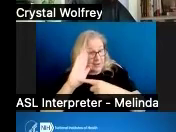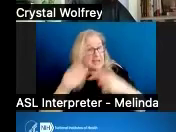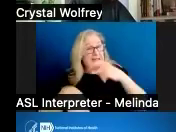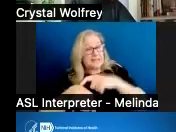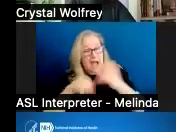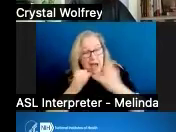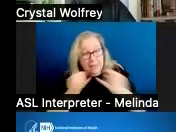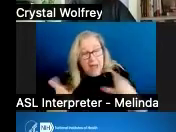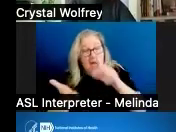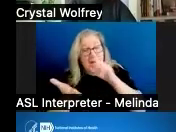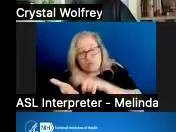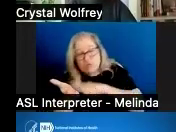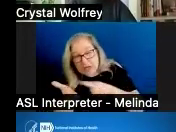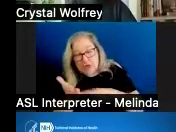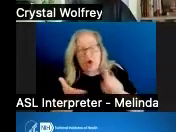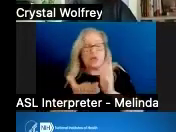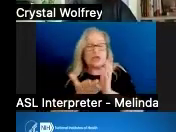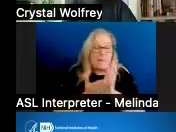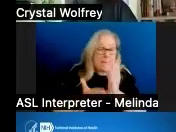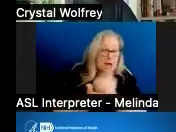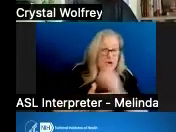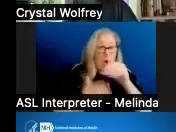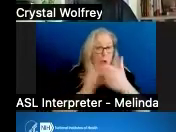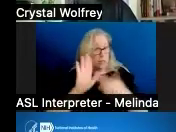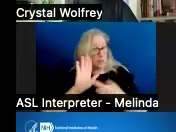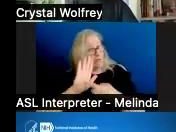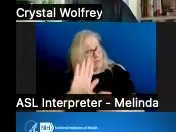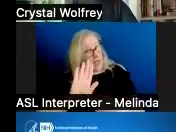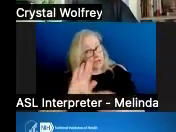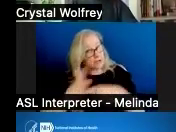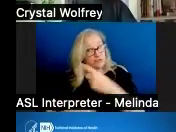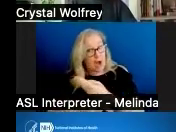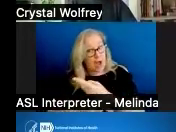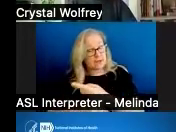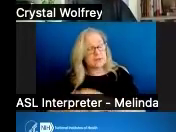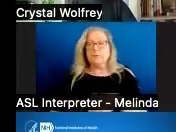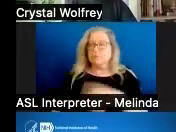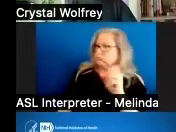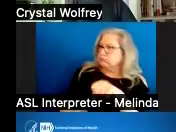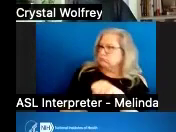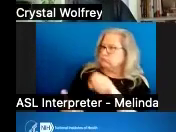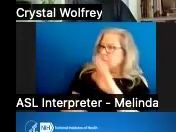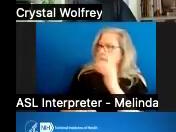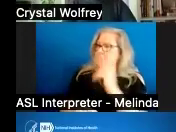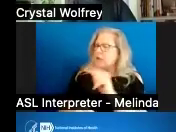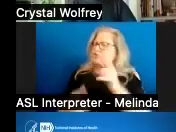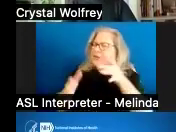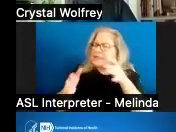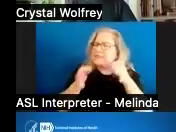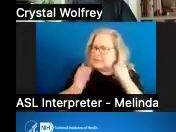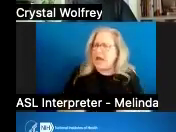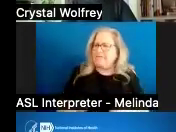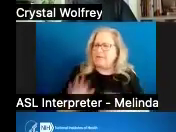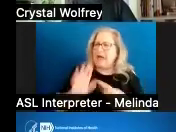the budget were all reflecting this plan? So for Sean, "Yes, the budget was definitely loaded in year